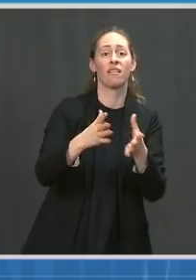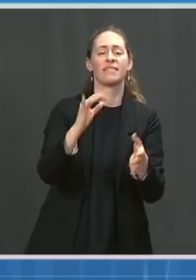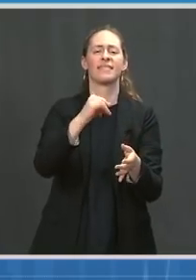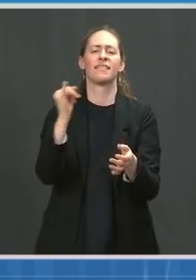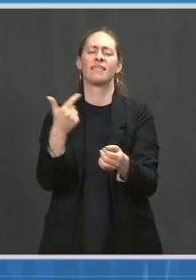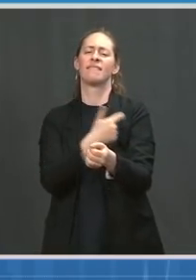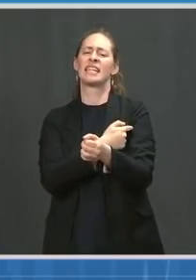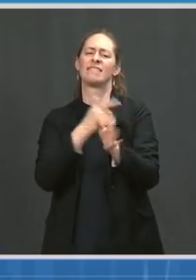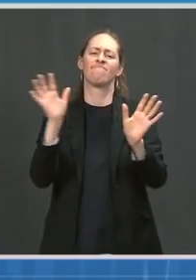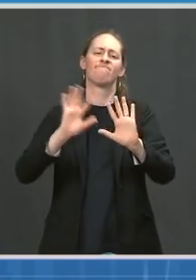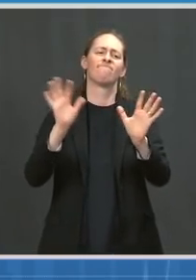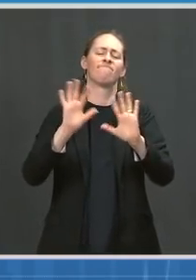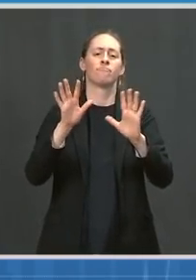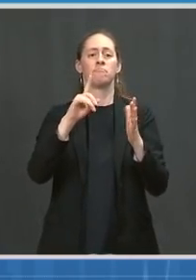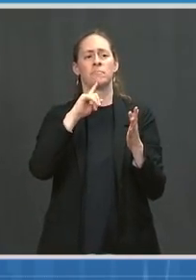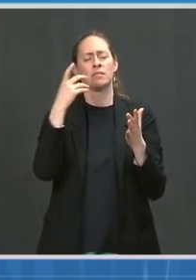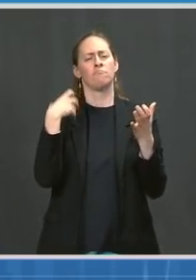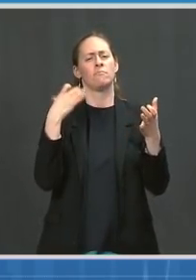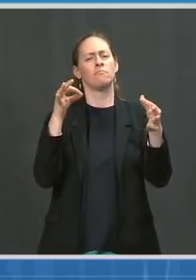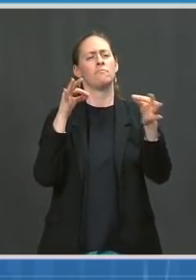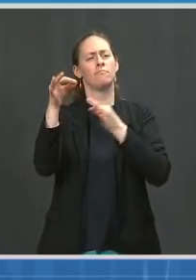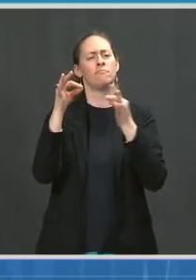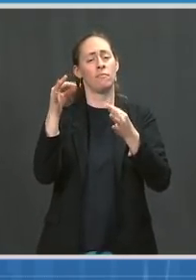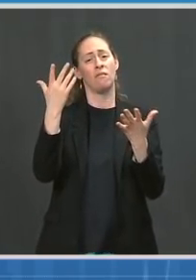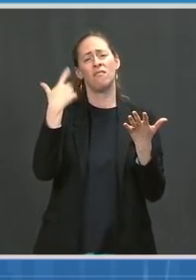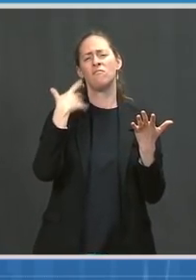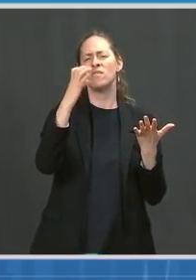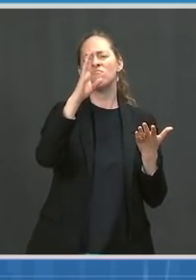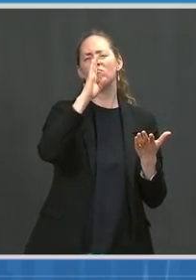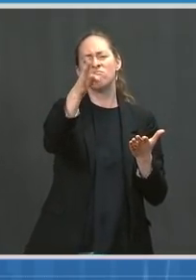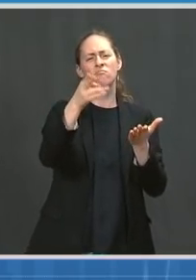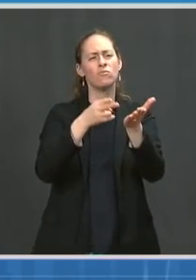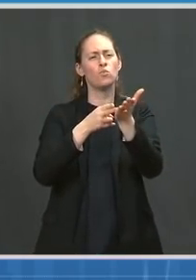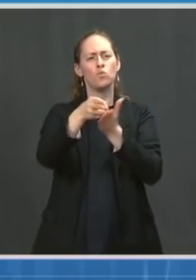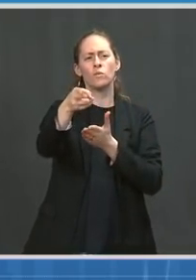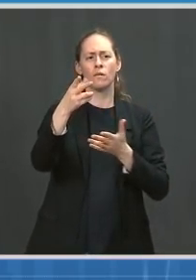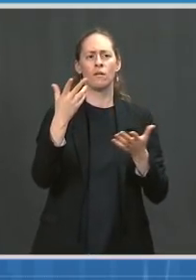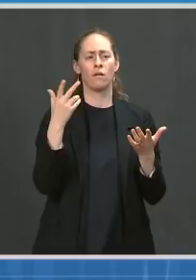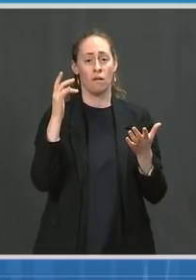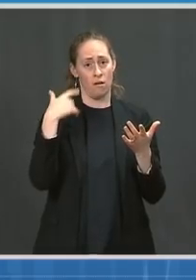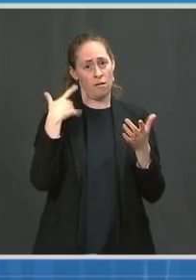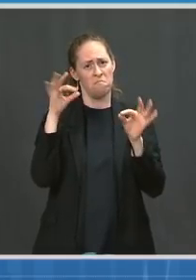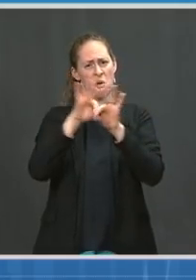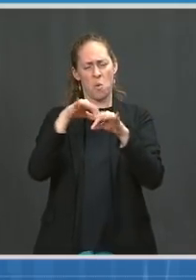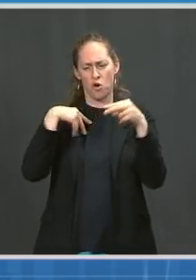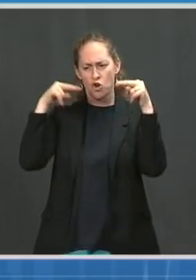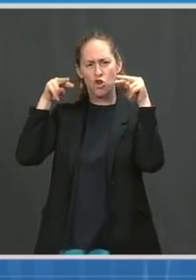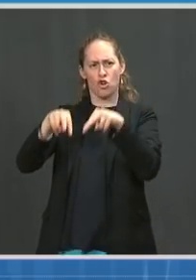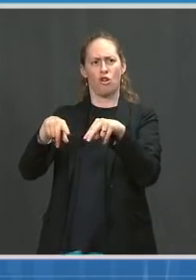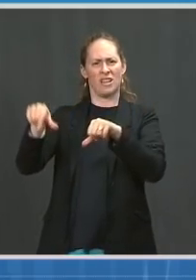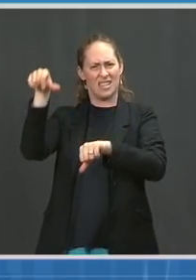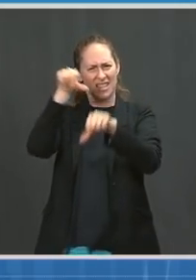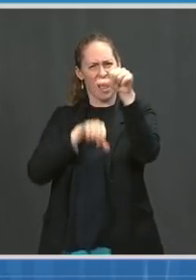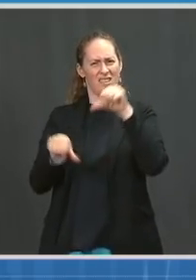I have always told you I'm going to tell you the truth and I'm going to lead with science. And today is, once again, one of those moments.